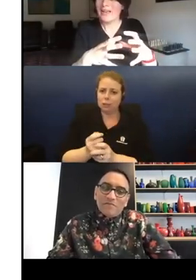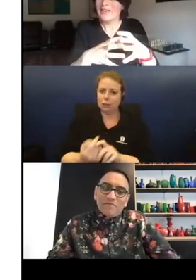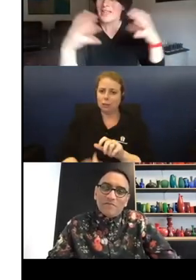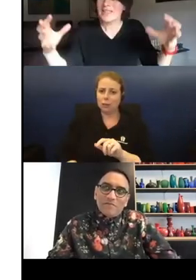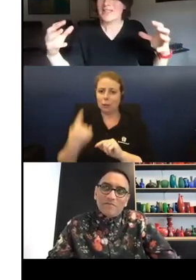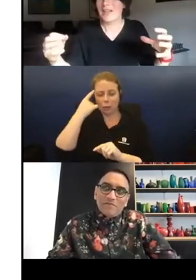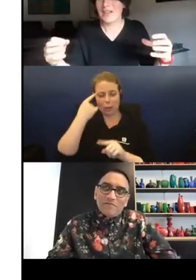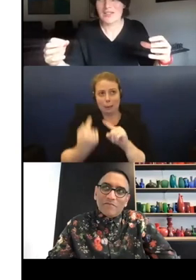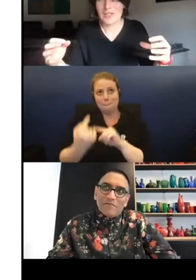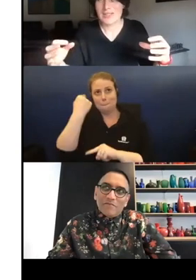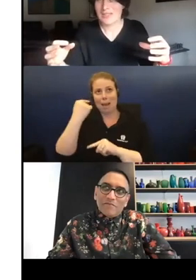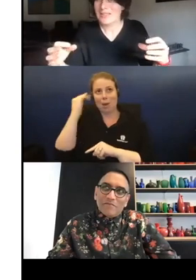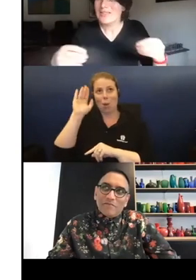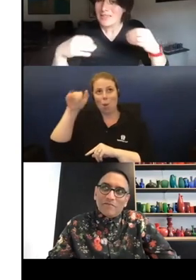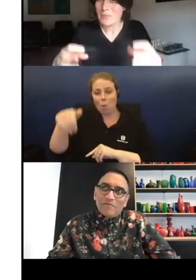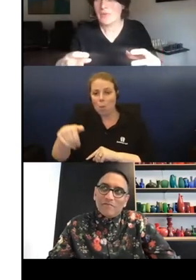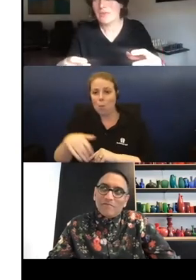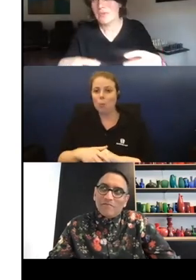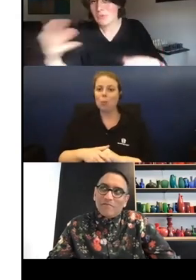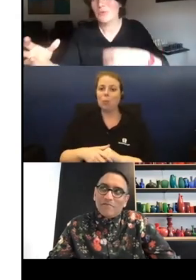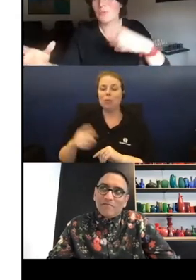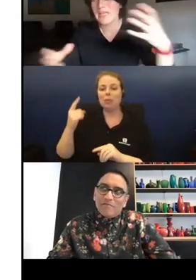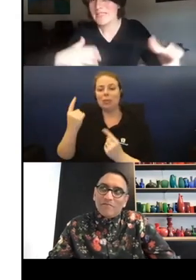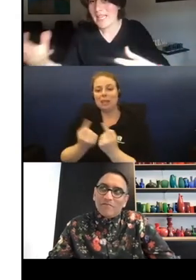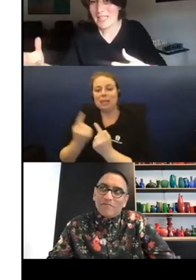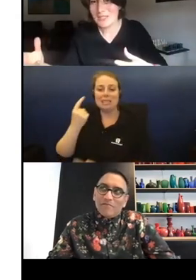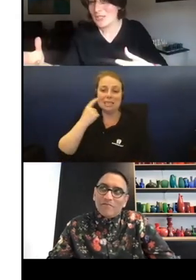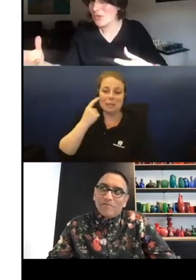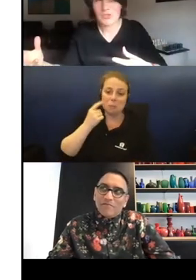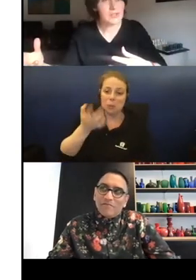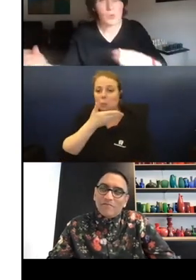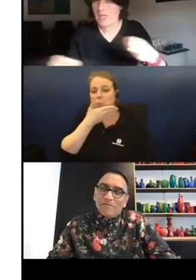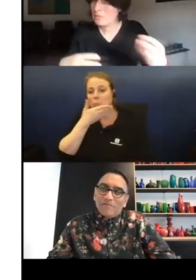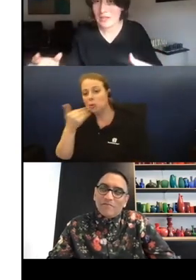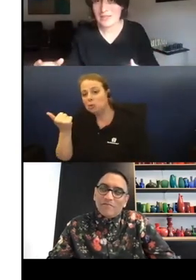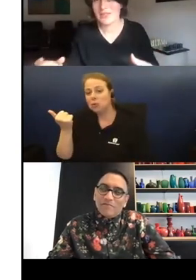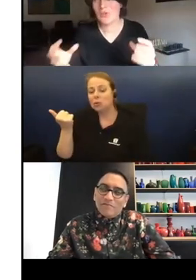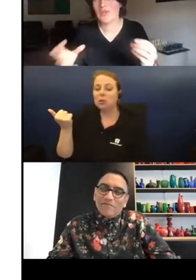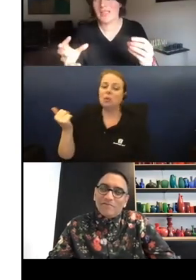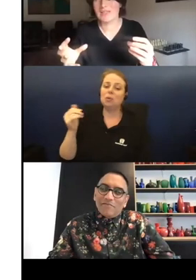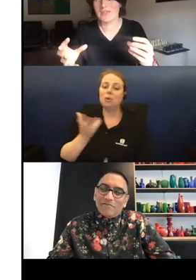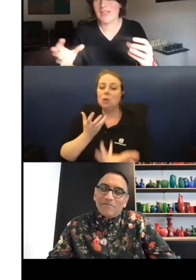things are just simple beautiful mundane you know just cooking meals and doing things rather than